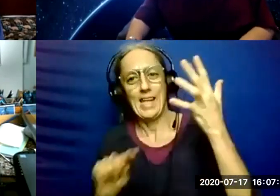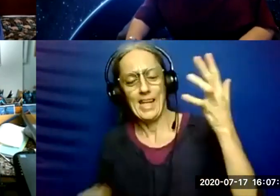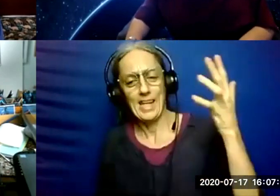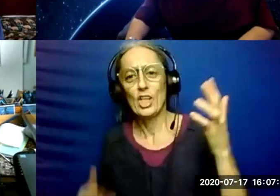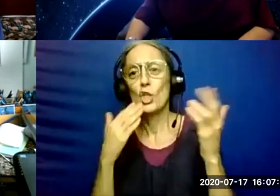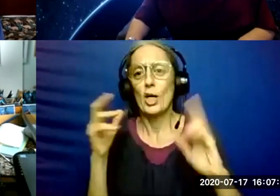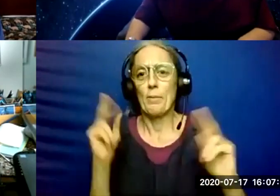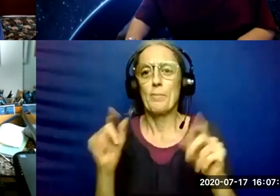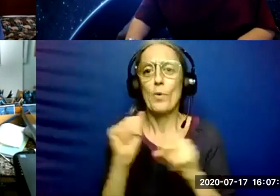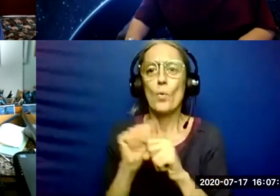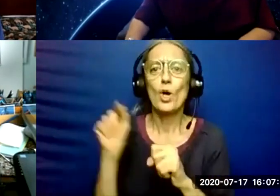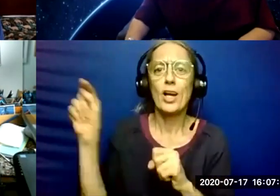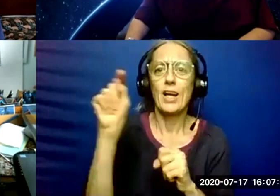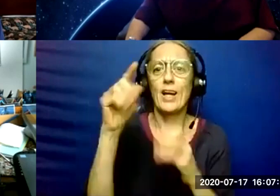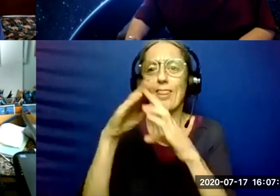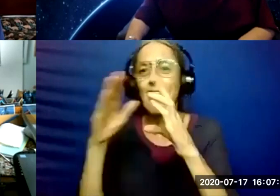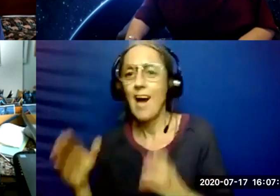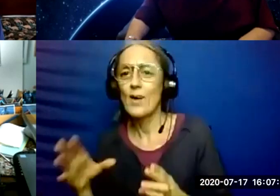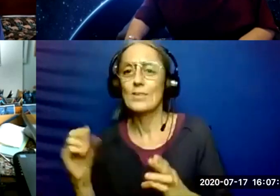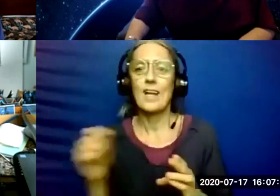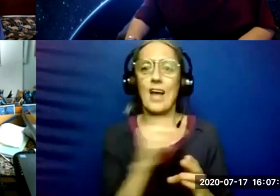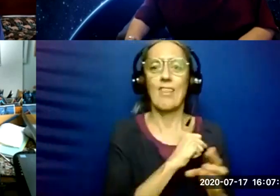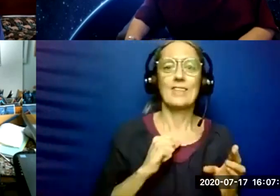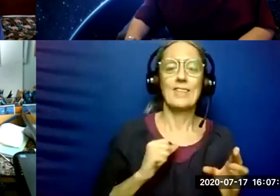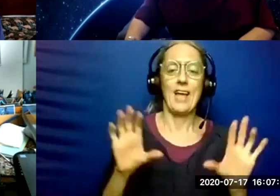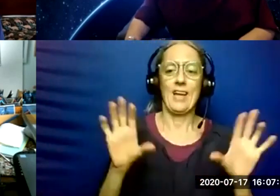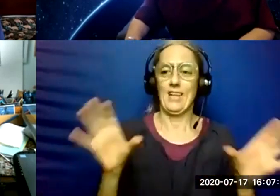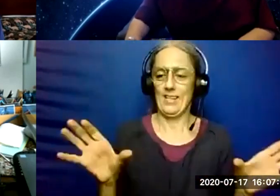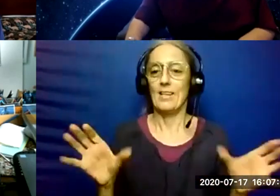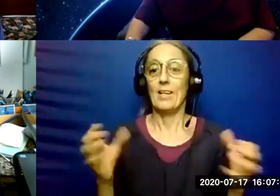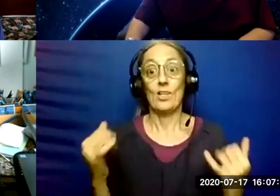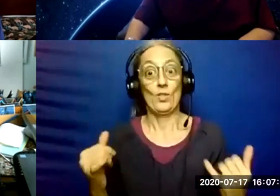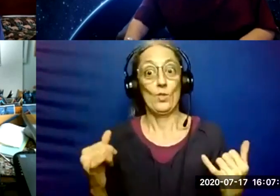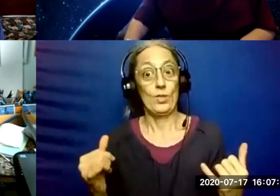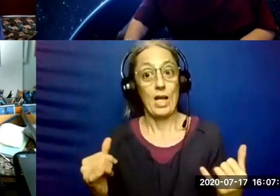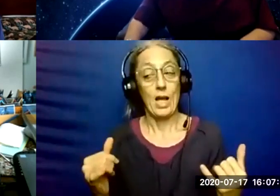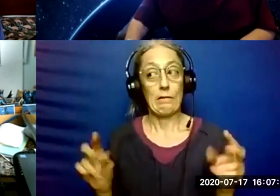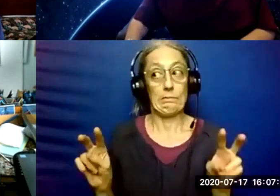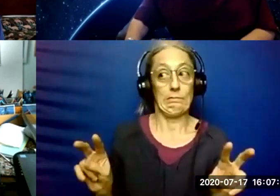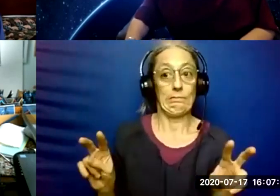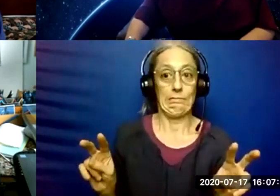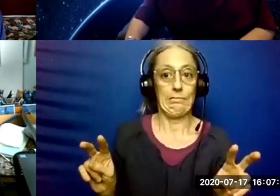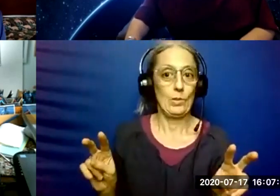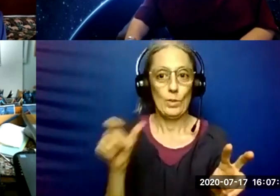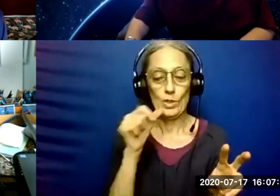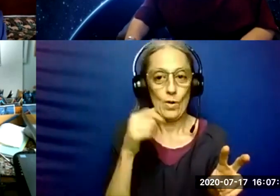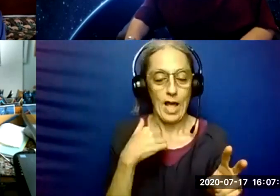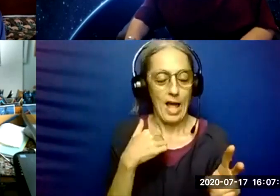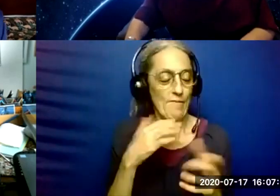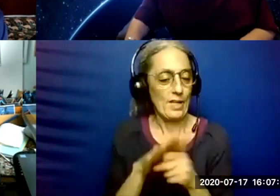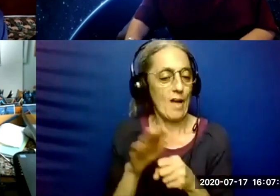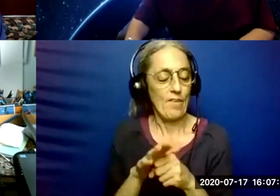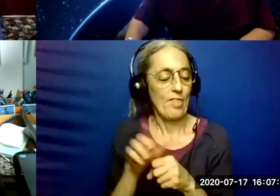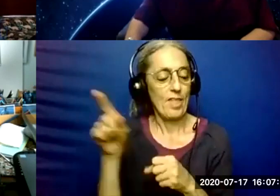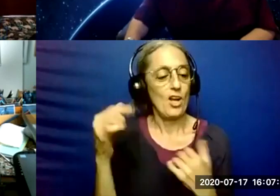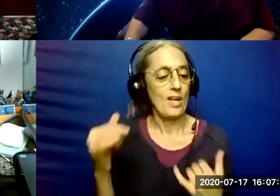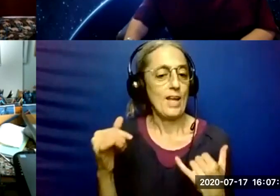today would be very difficult to replicate because the bipartisan nature of what happened